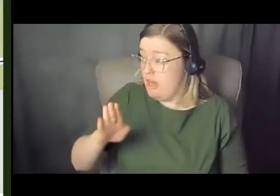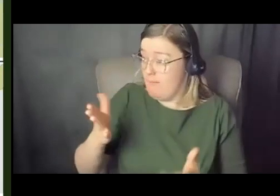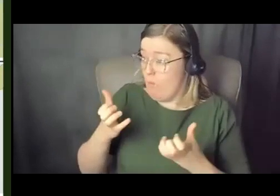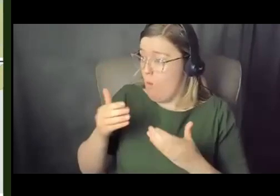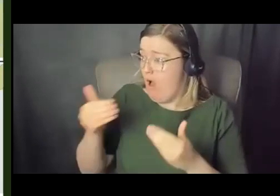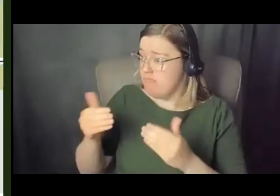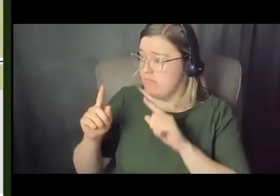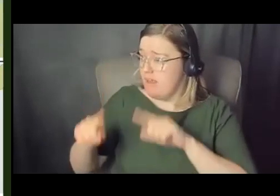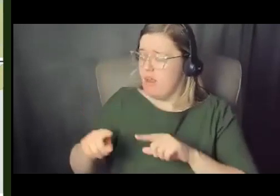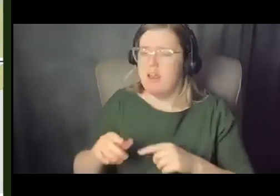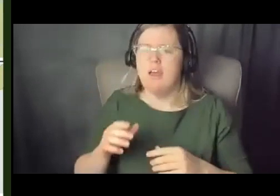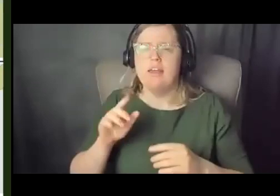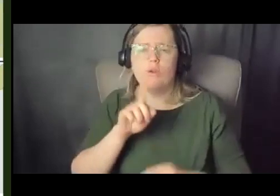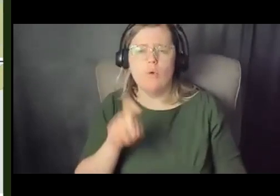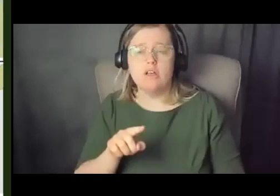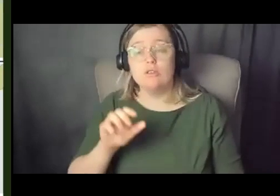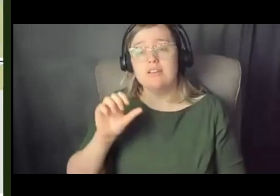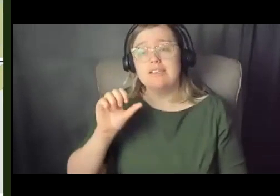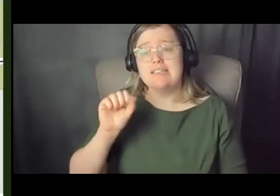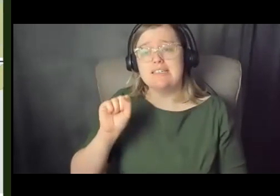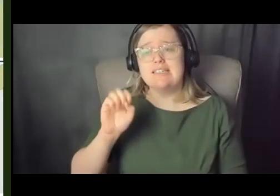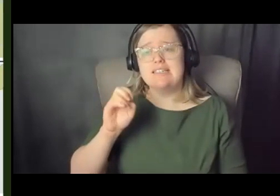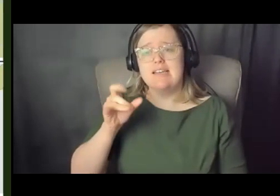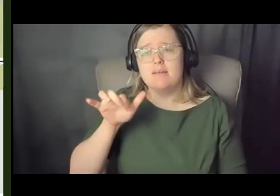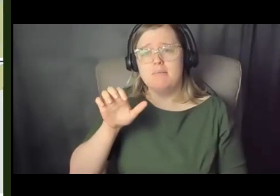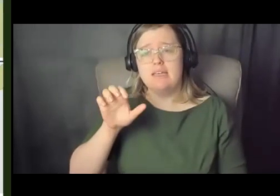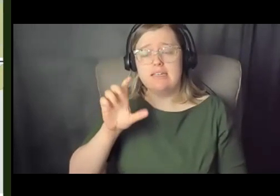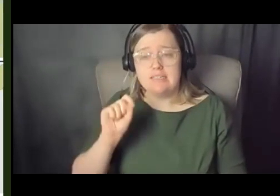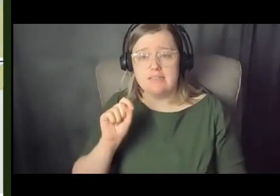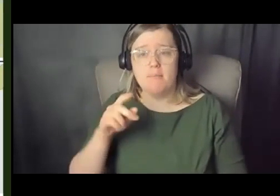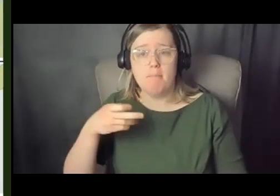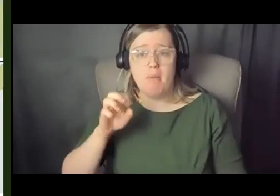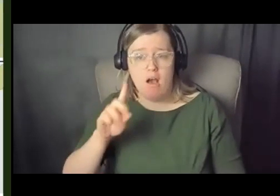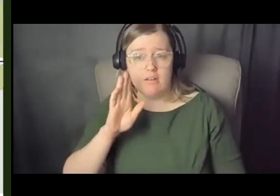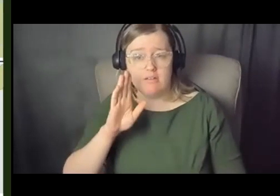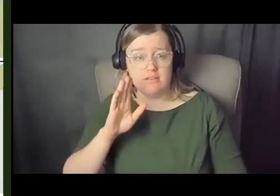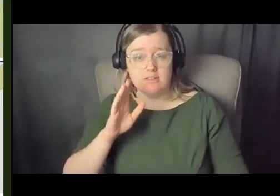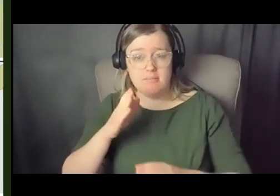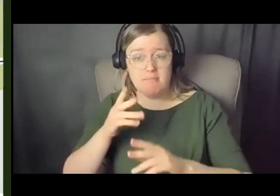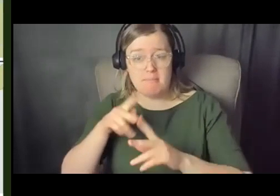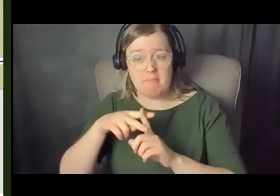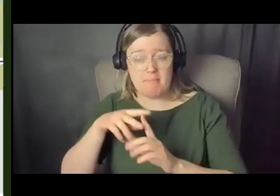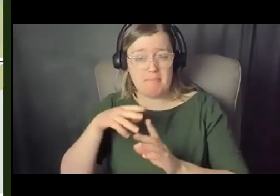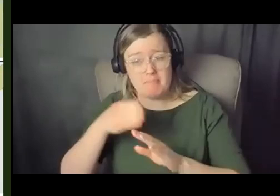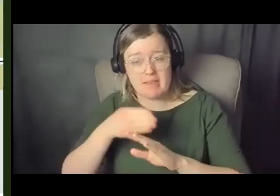The question is will sedimentation pond maintenance be increased because of the increased construction activity?